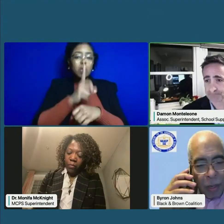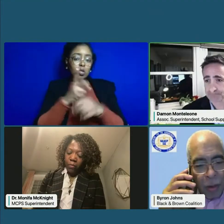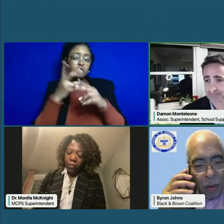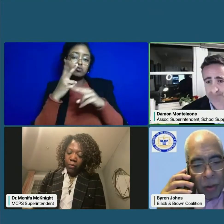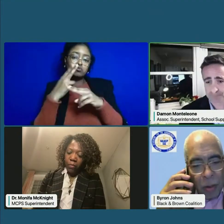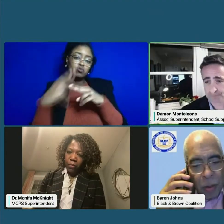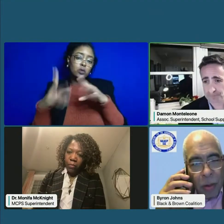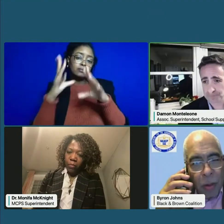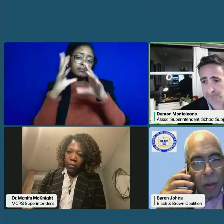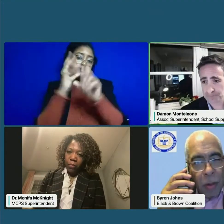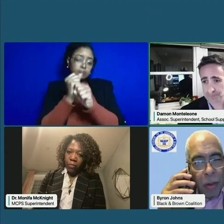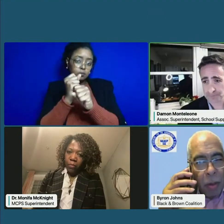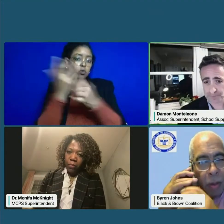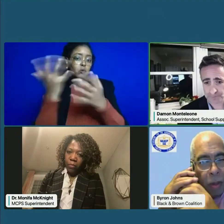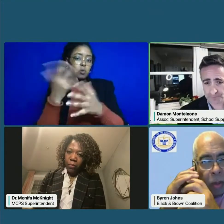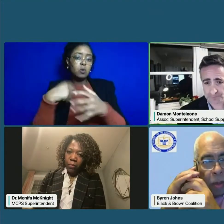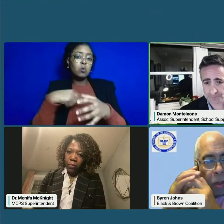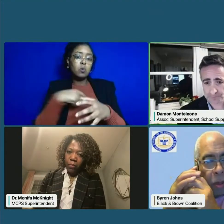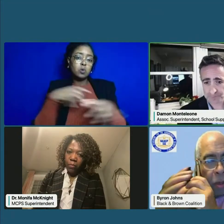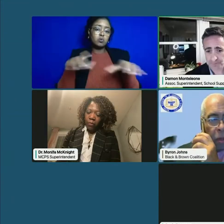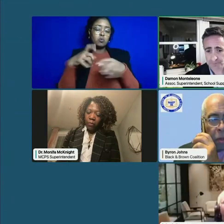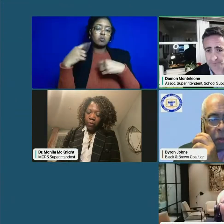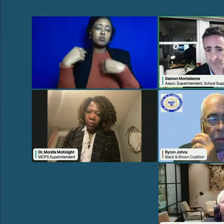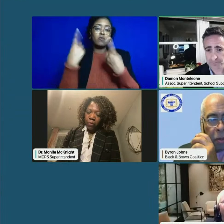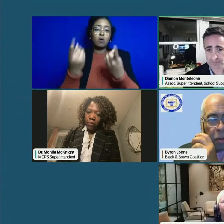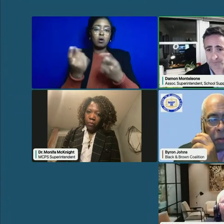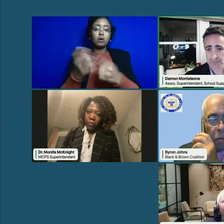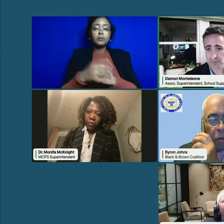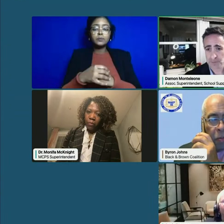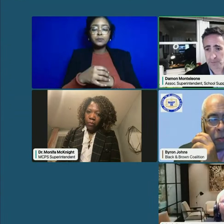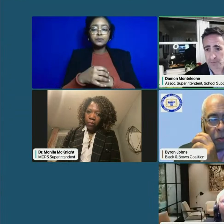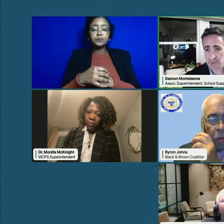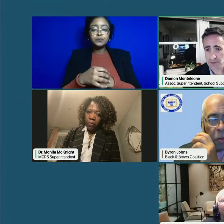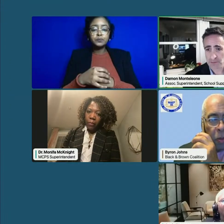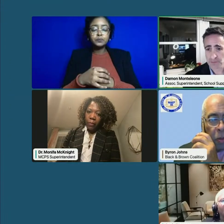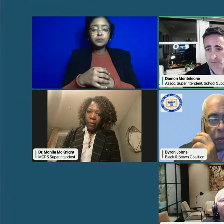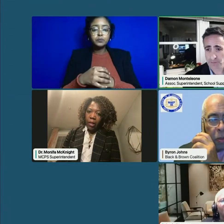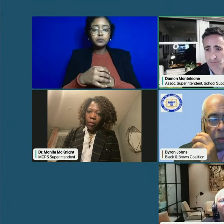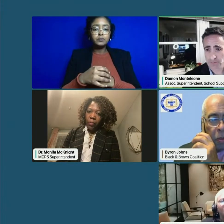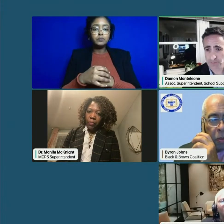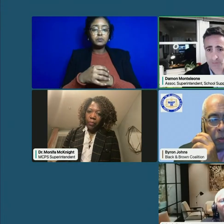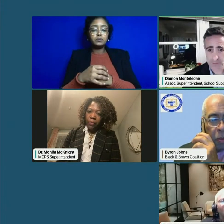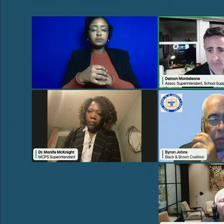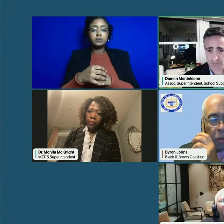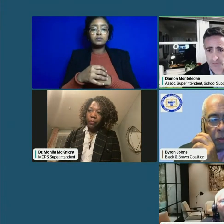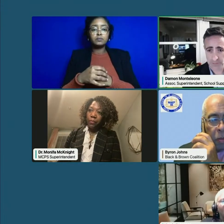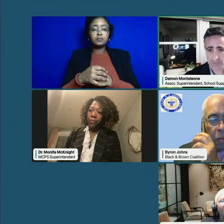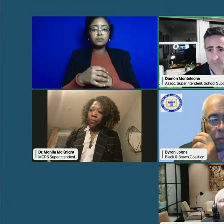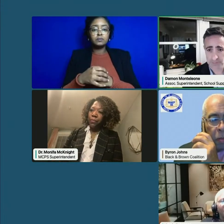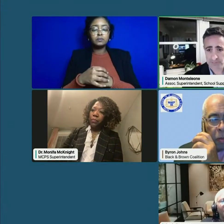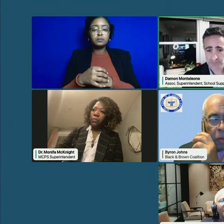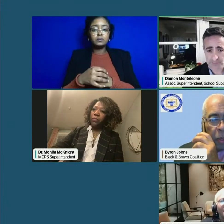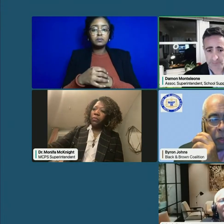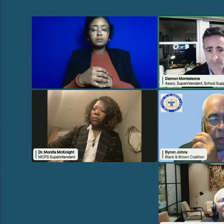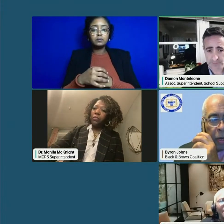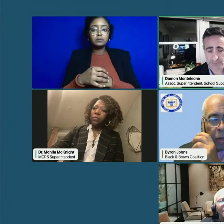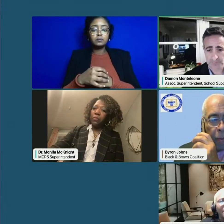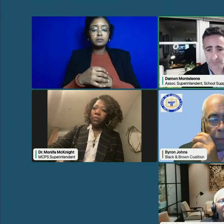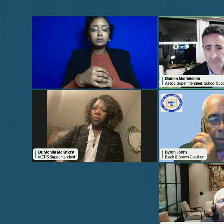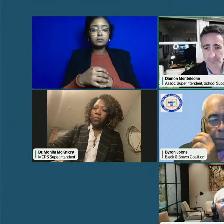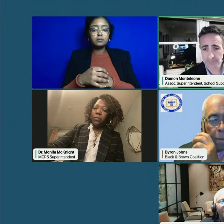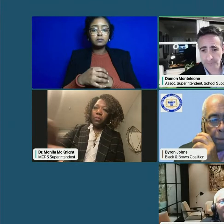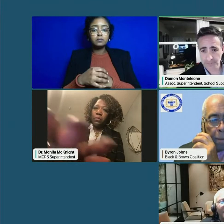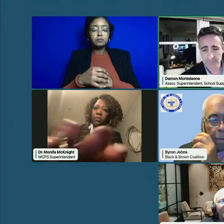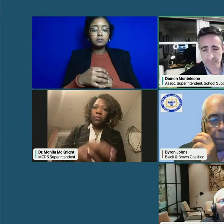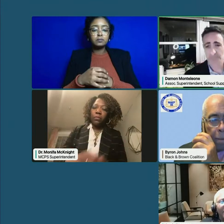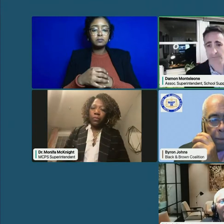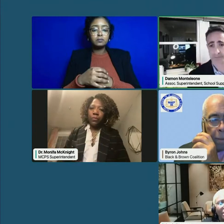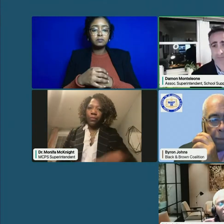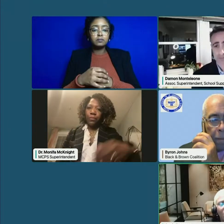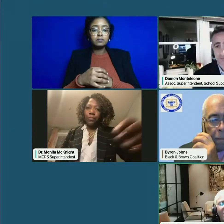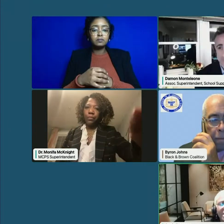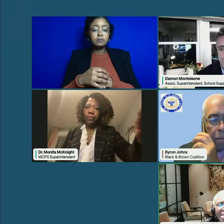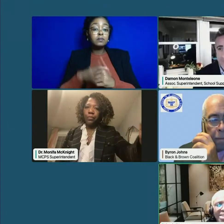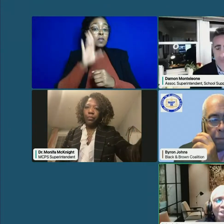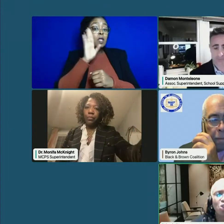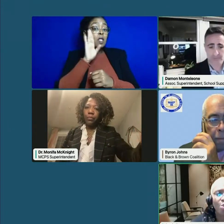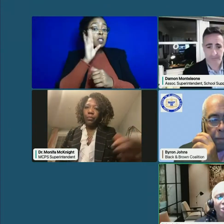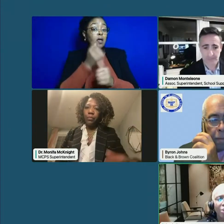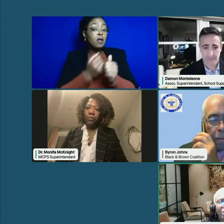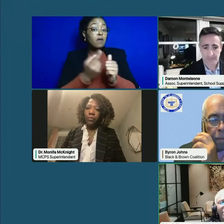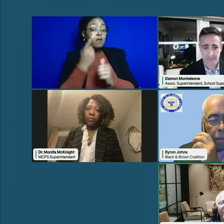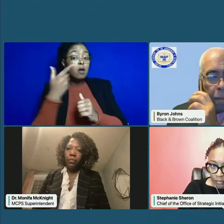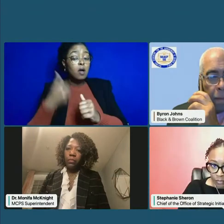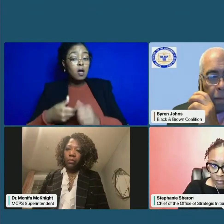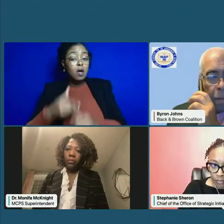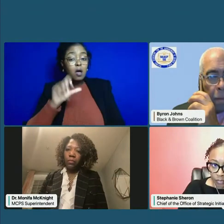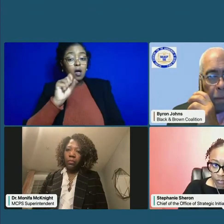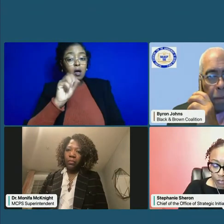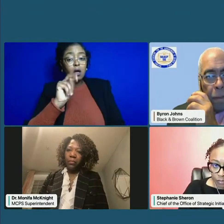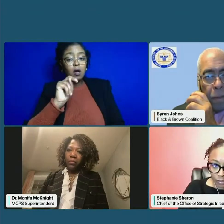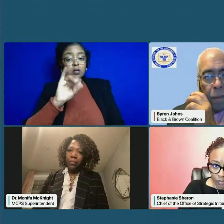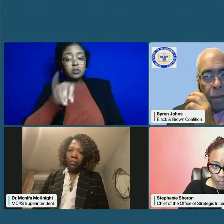that's kind of the quick and